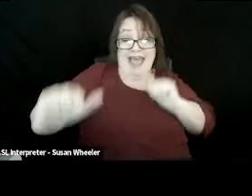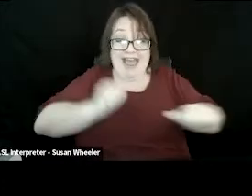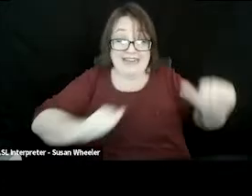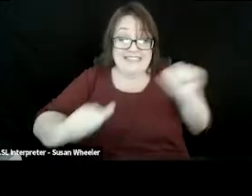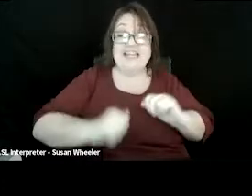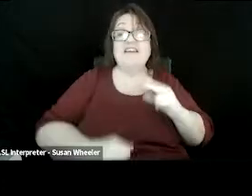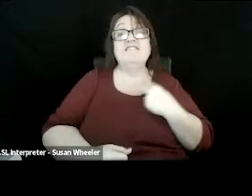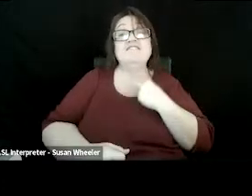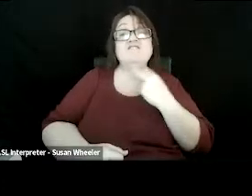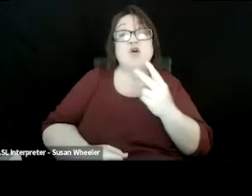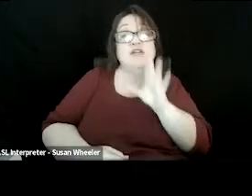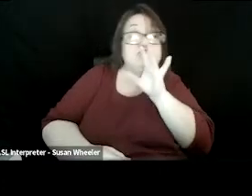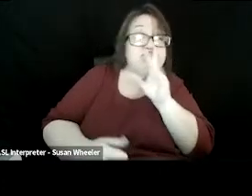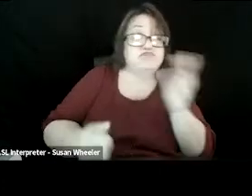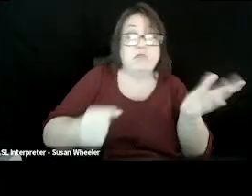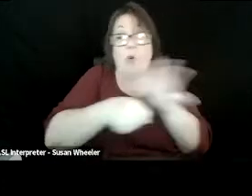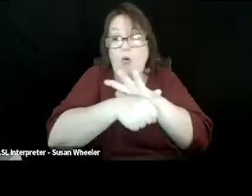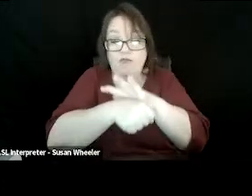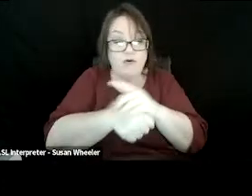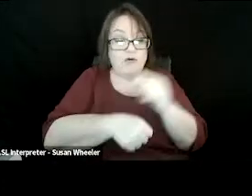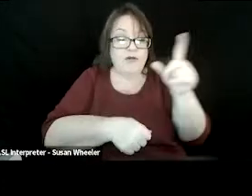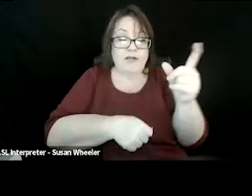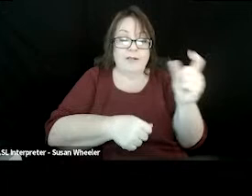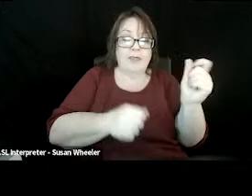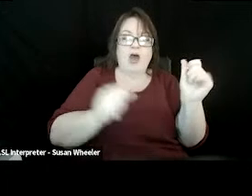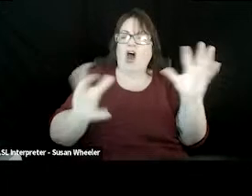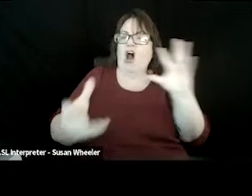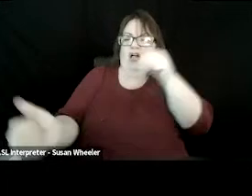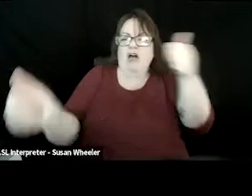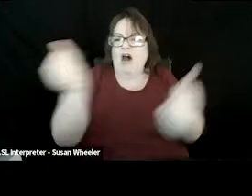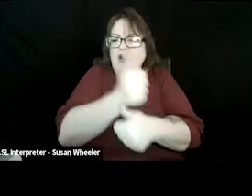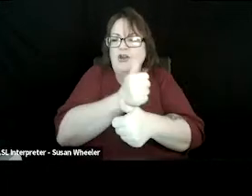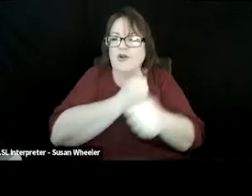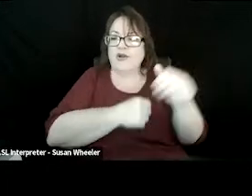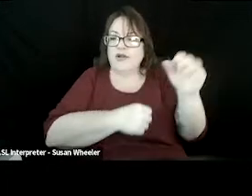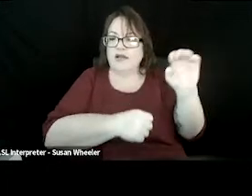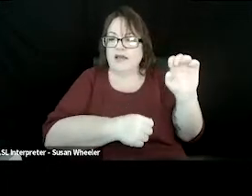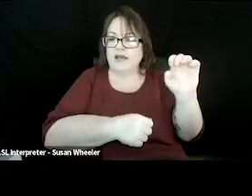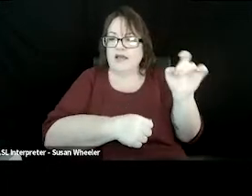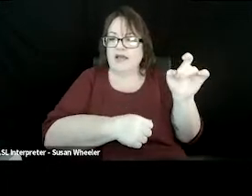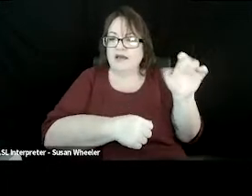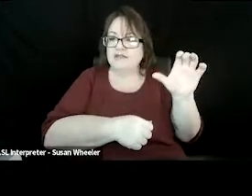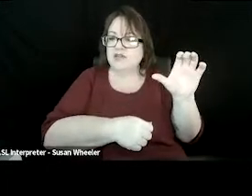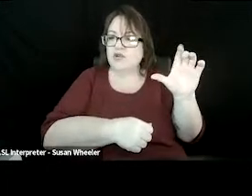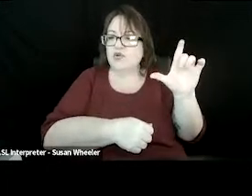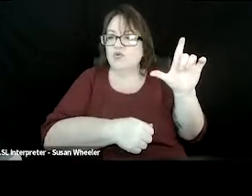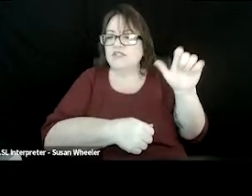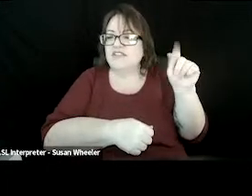are subject to this exclusivity clause. So you wanna make sure if you do something, you want to be doing something on the side,